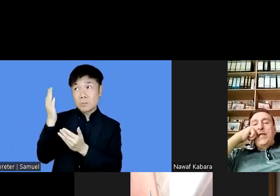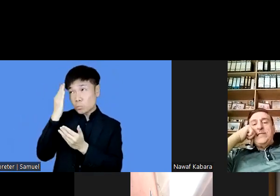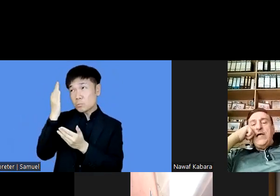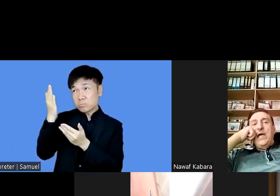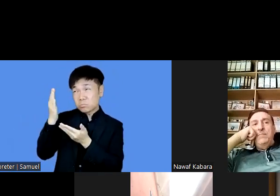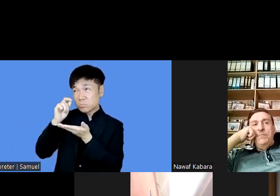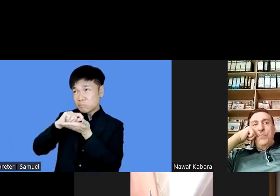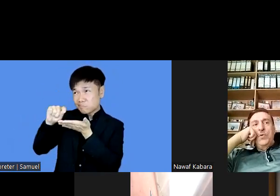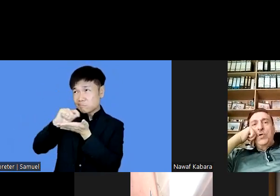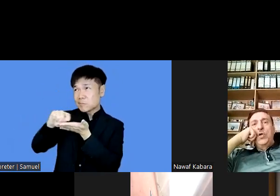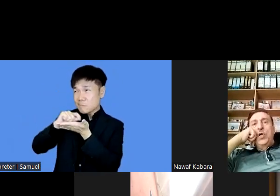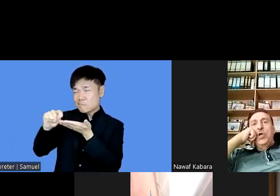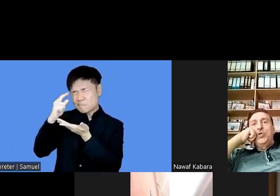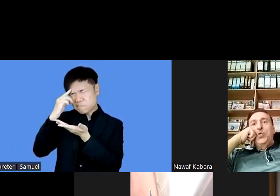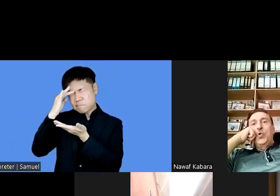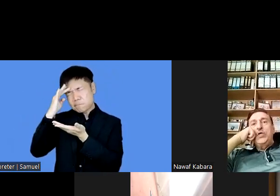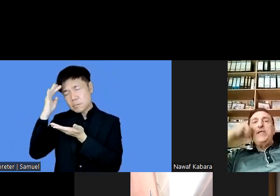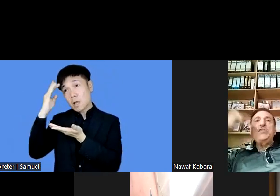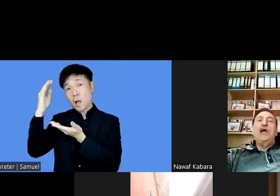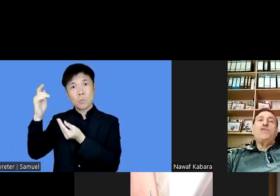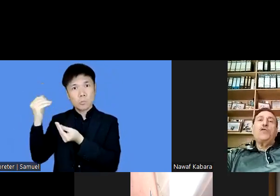It is time to especially after the